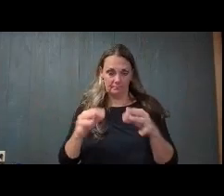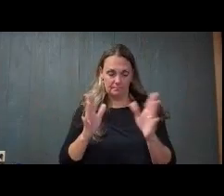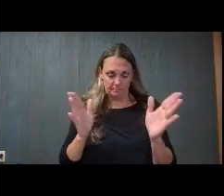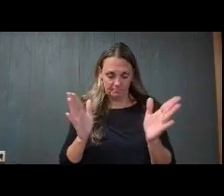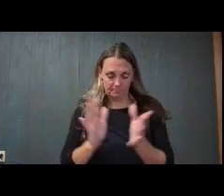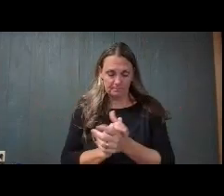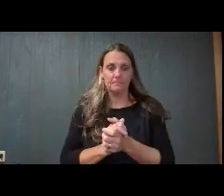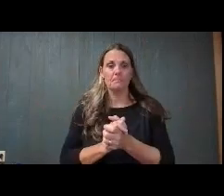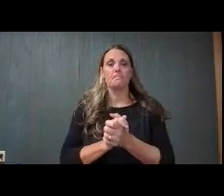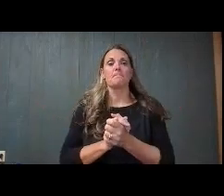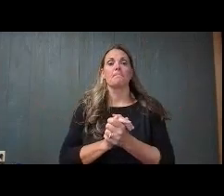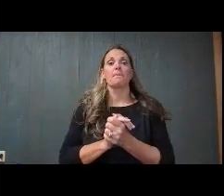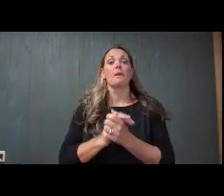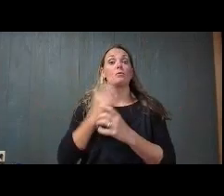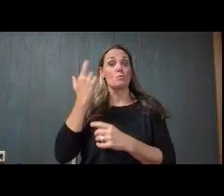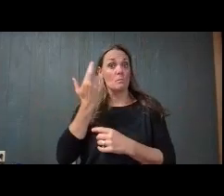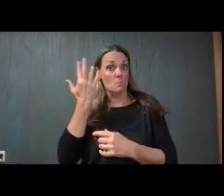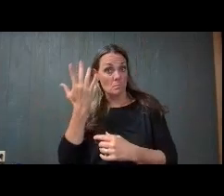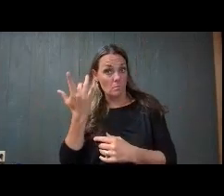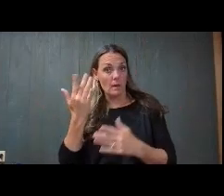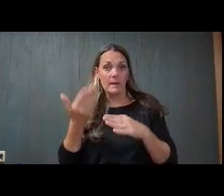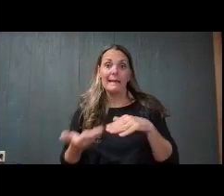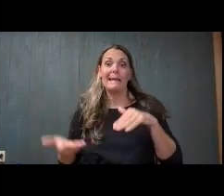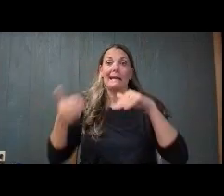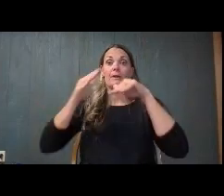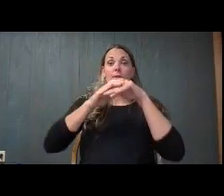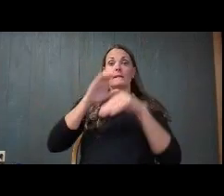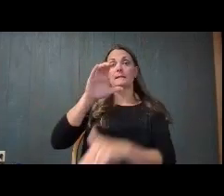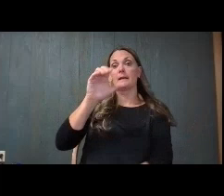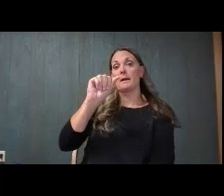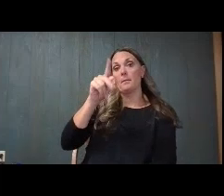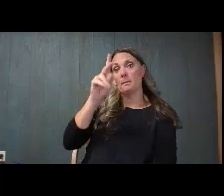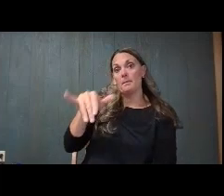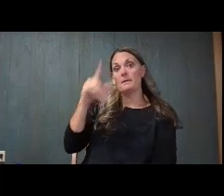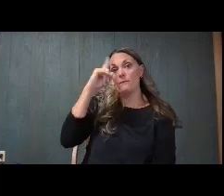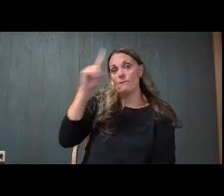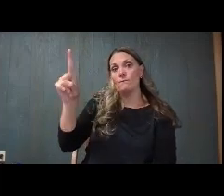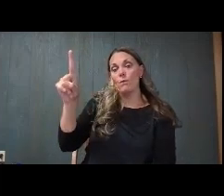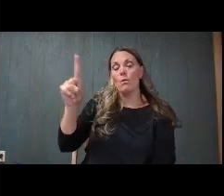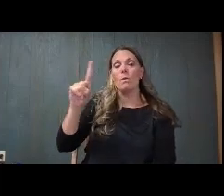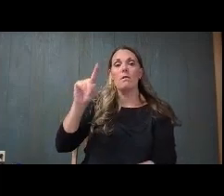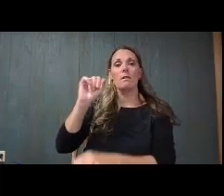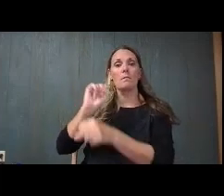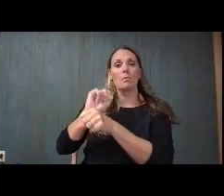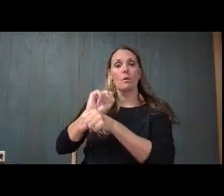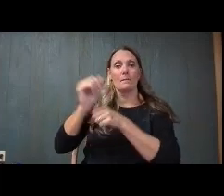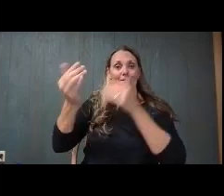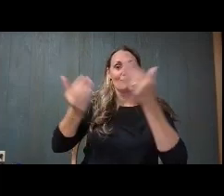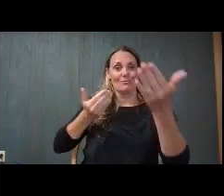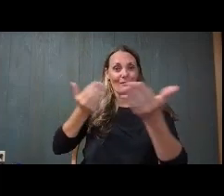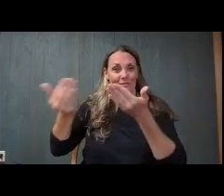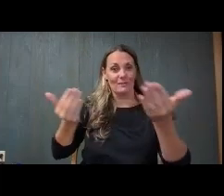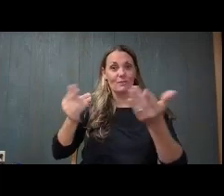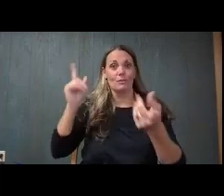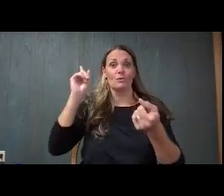projects is to increase capacity for the provision of employment services to the our participants.